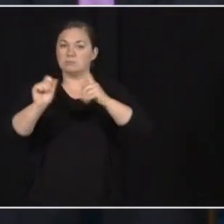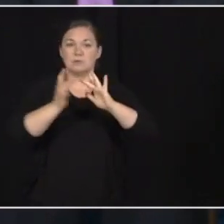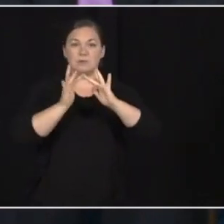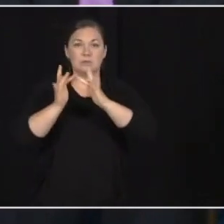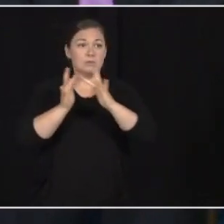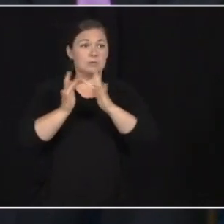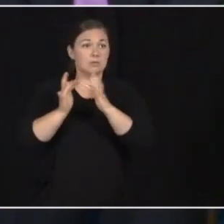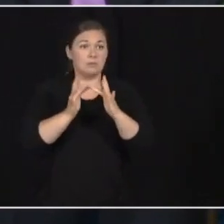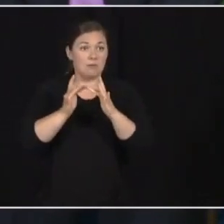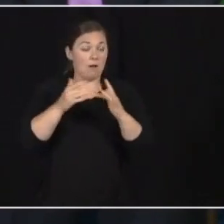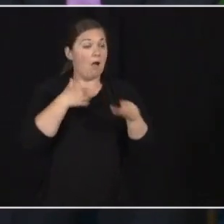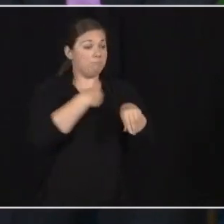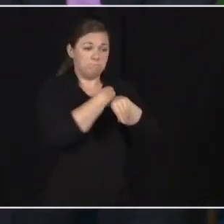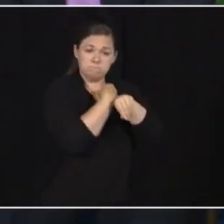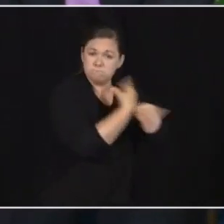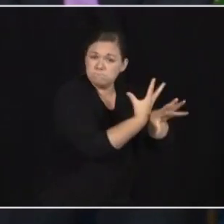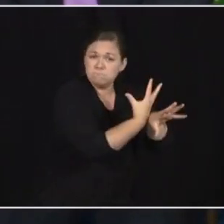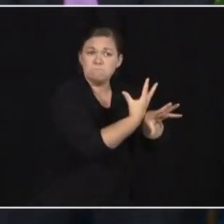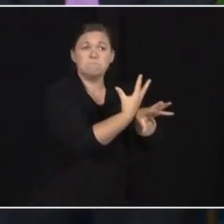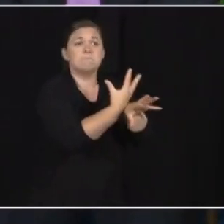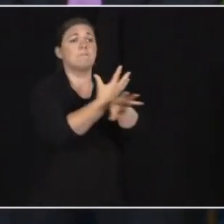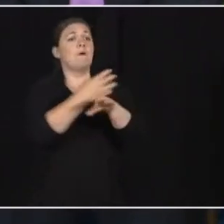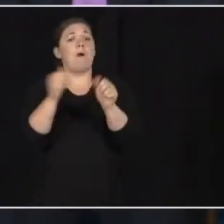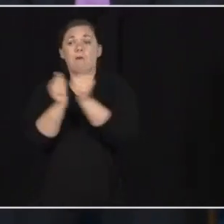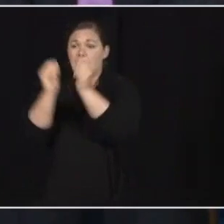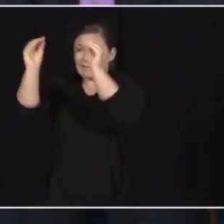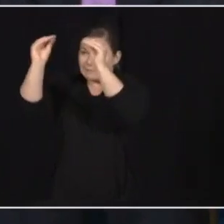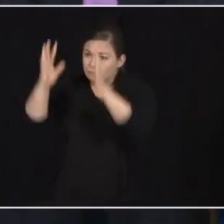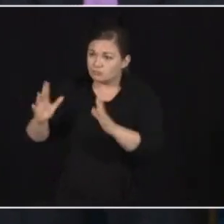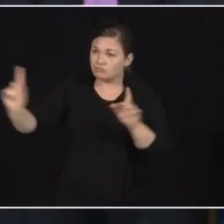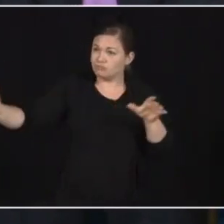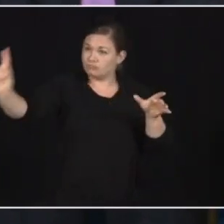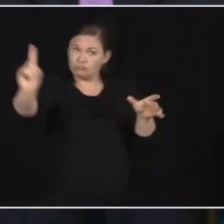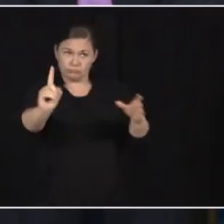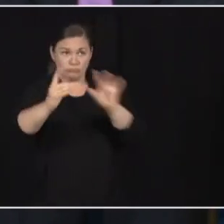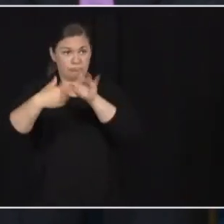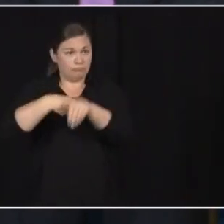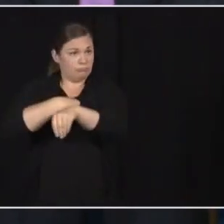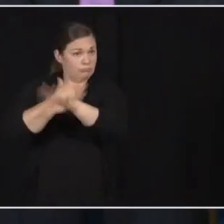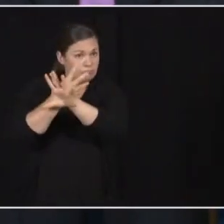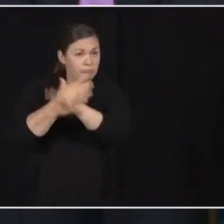Training will be available in real-time through videoconferencing with quality qualified instructors paid